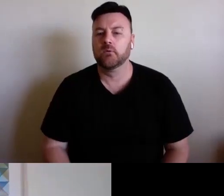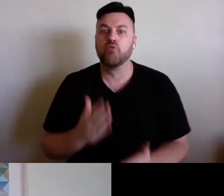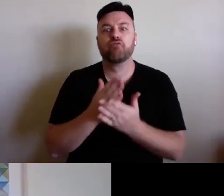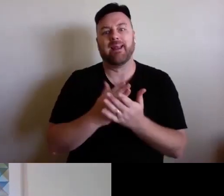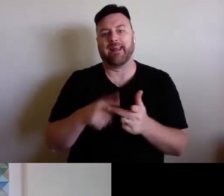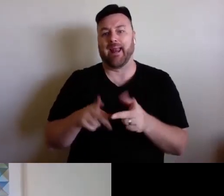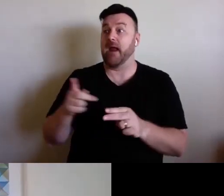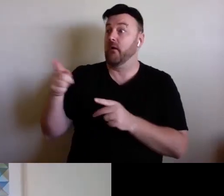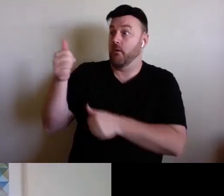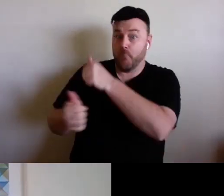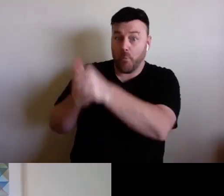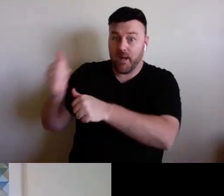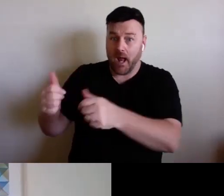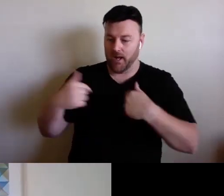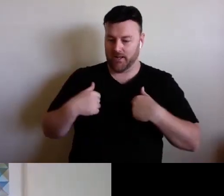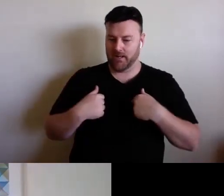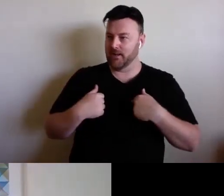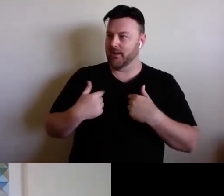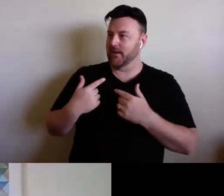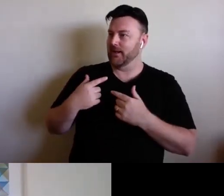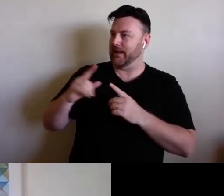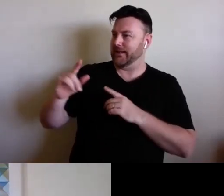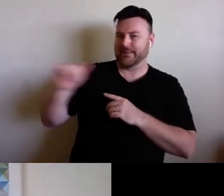those trends and inserting what you do into those trends. I think some